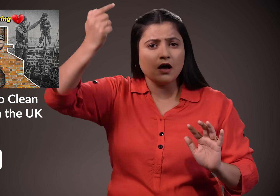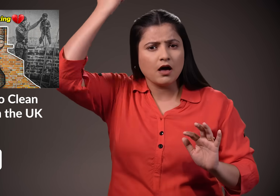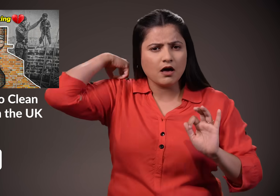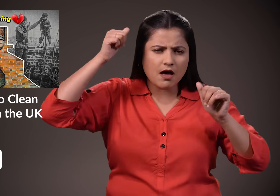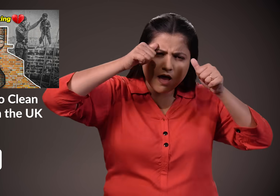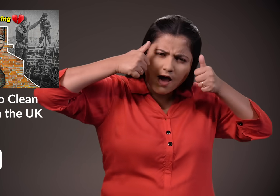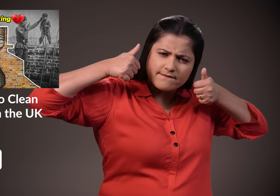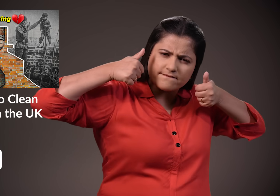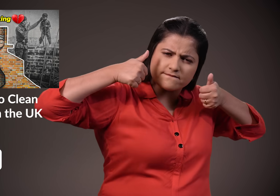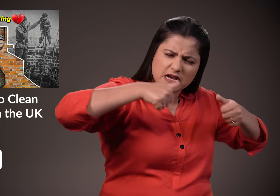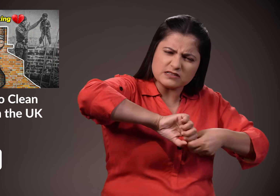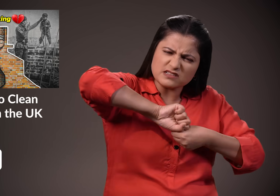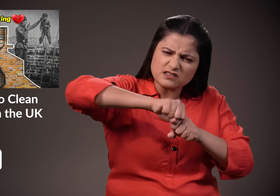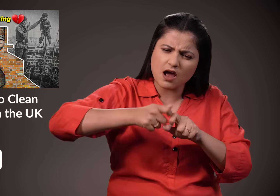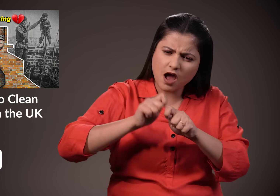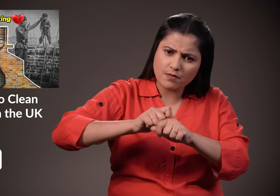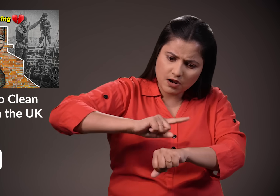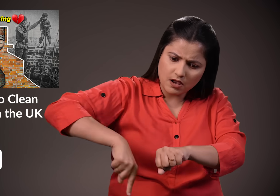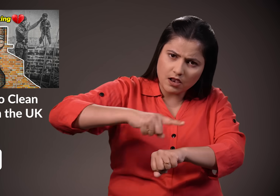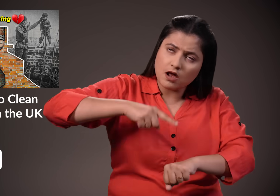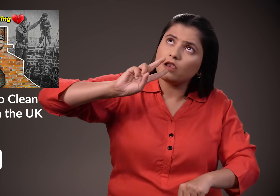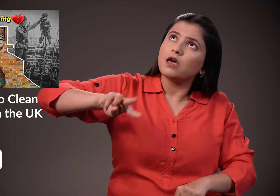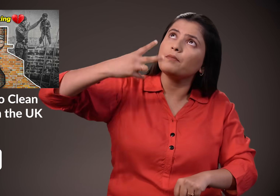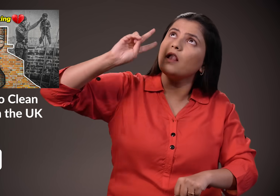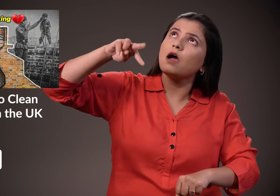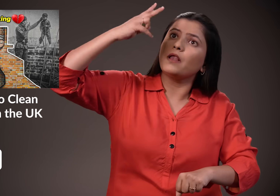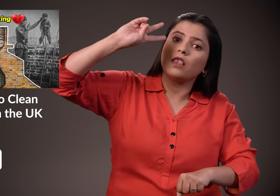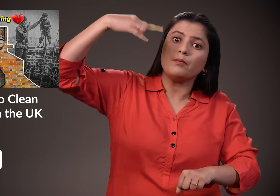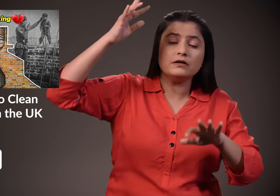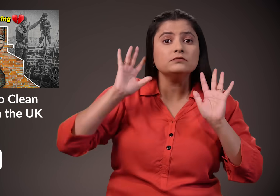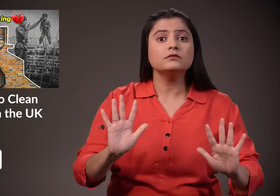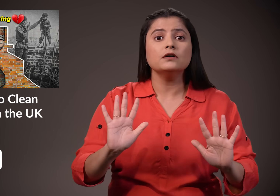Behind their parents back the children were forced to work and were exploited.